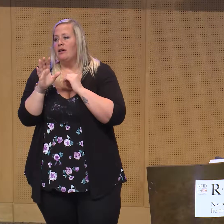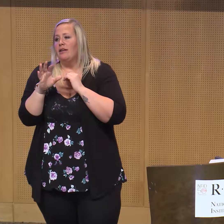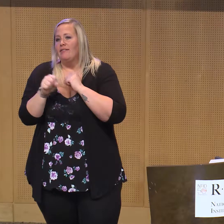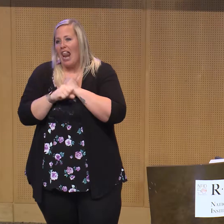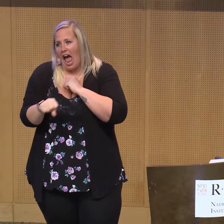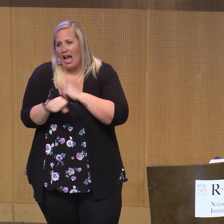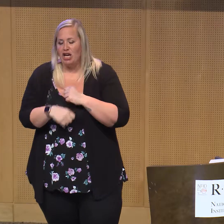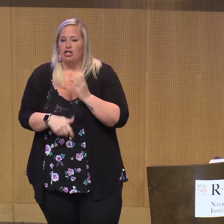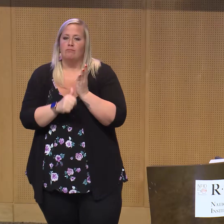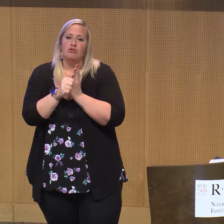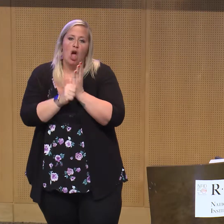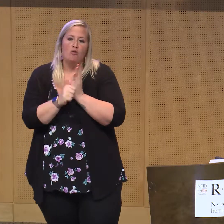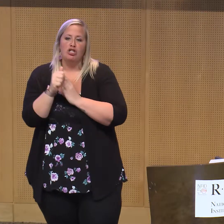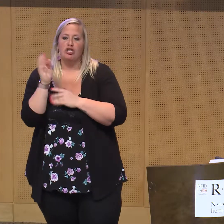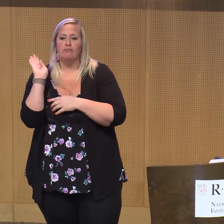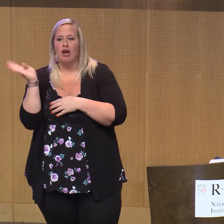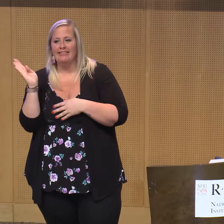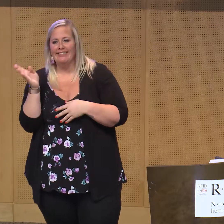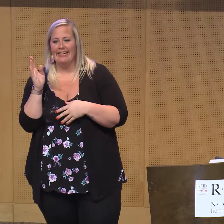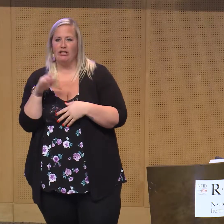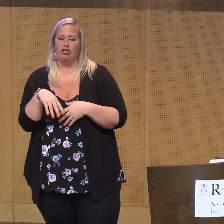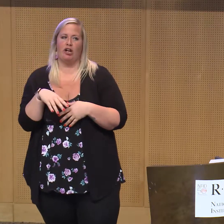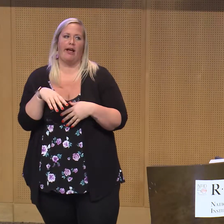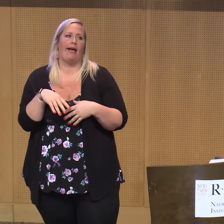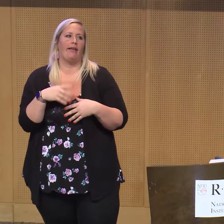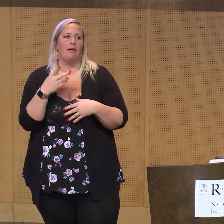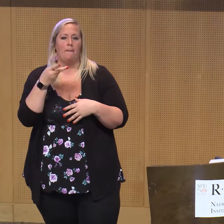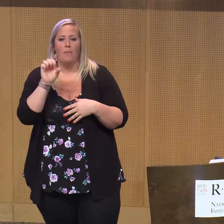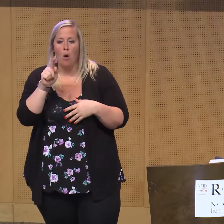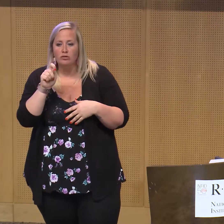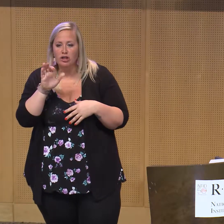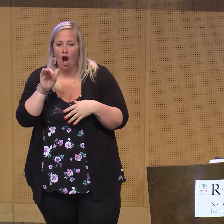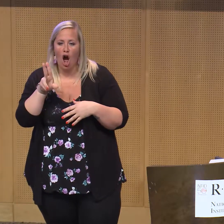I did design work--fliers, brochures, presentations,